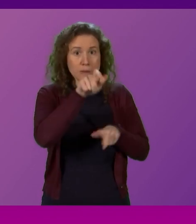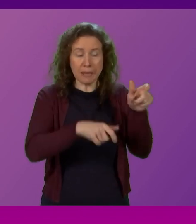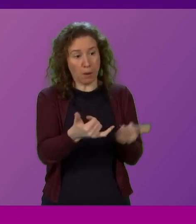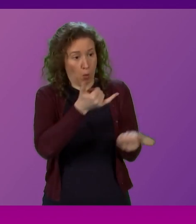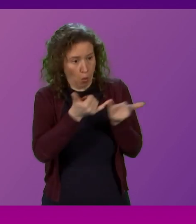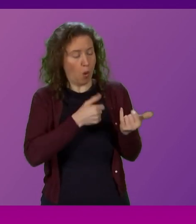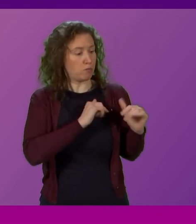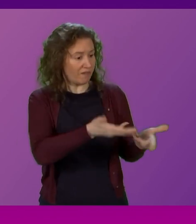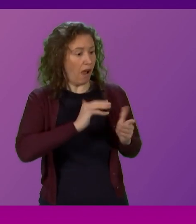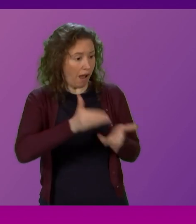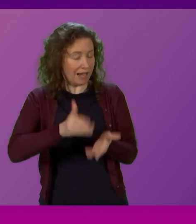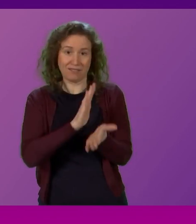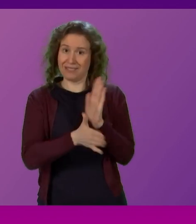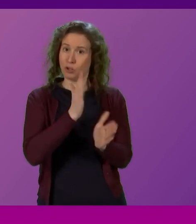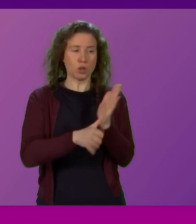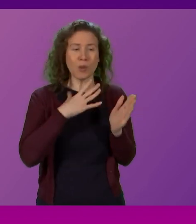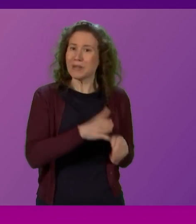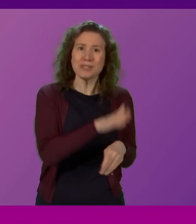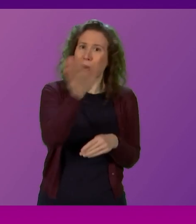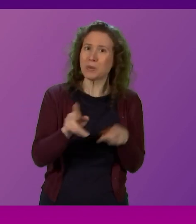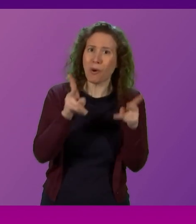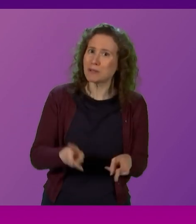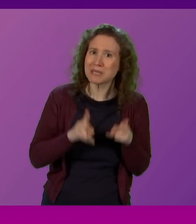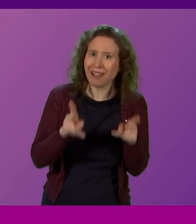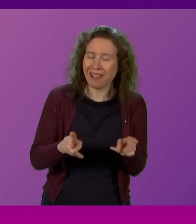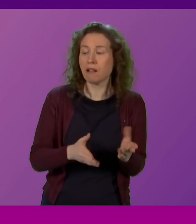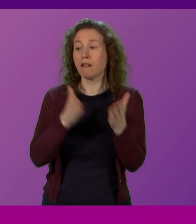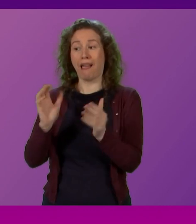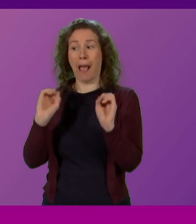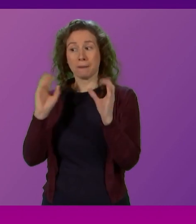during the initial call that they make.